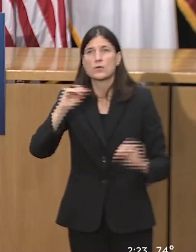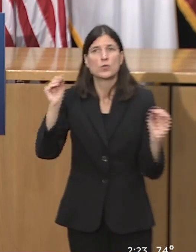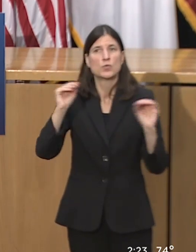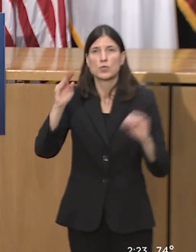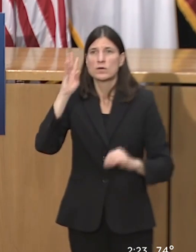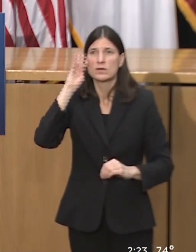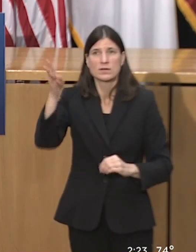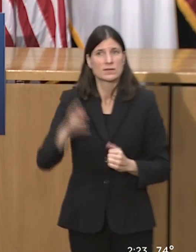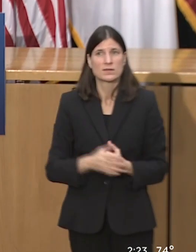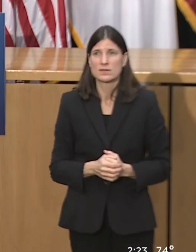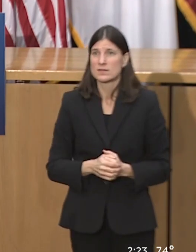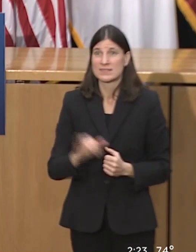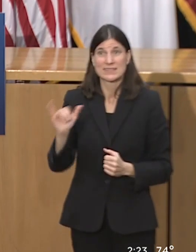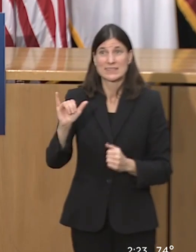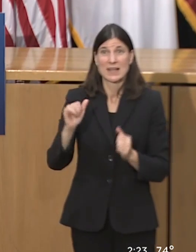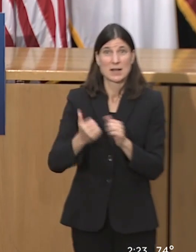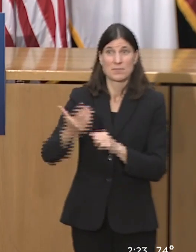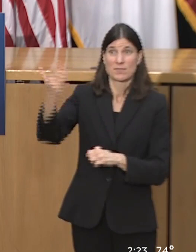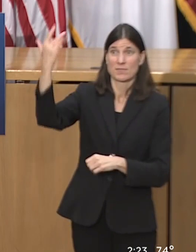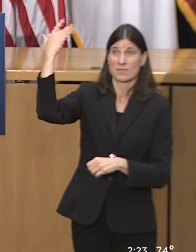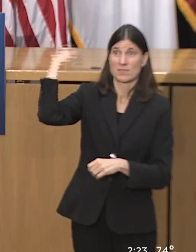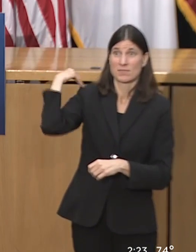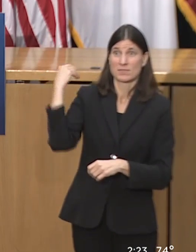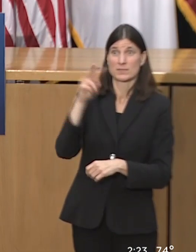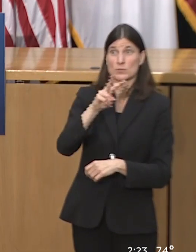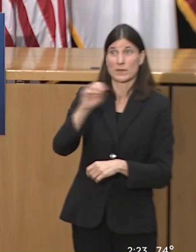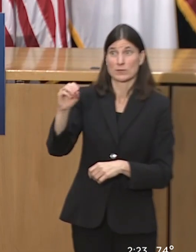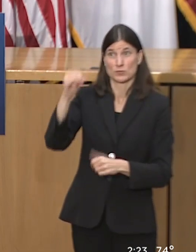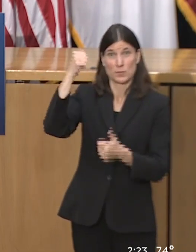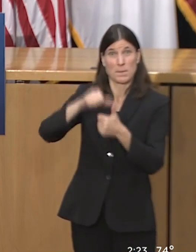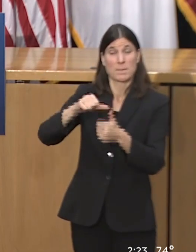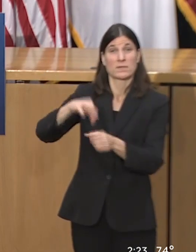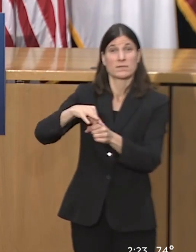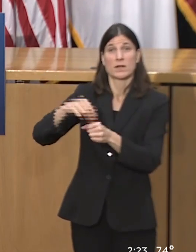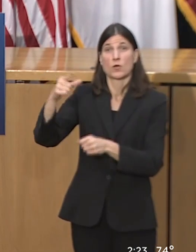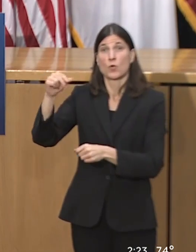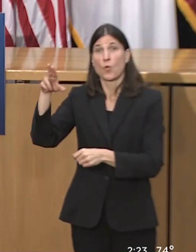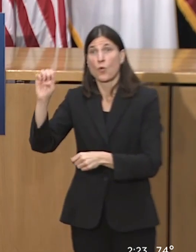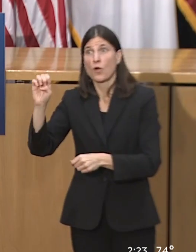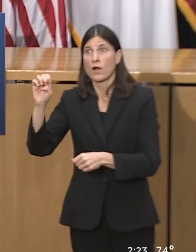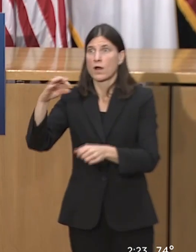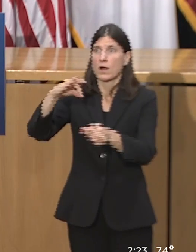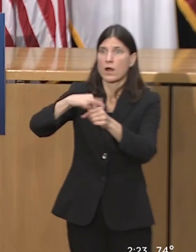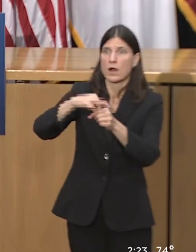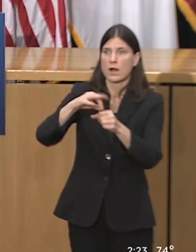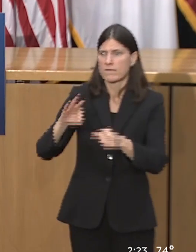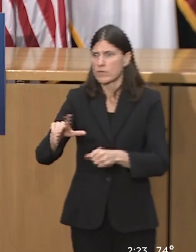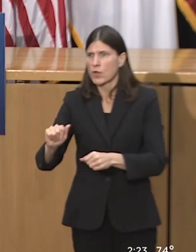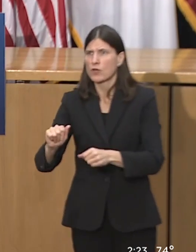COUNTRY WENT THROUGH A MAJOR PROTOCOL OF THE WAY THEY CANCELED VOTING AFTER THE PRESIDENTIAL ELECTION IN 2000.